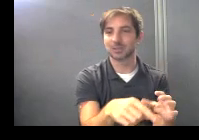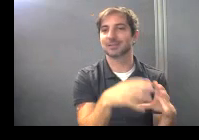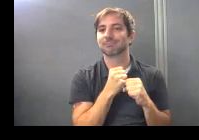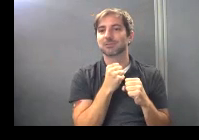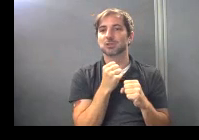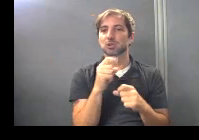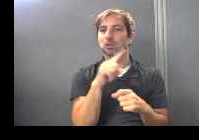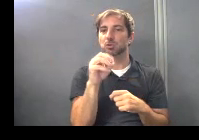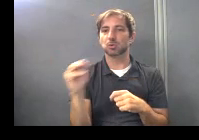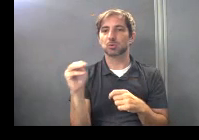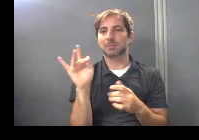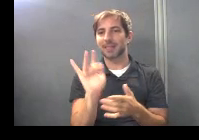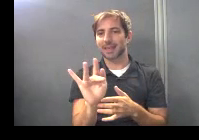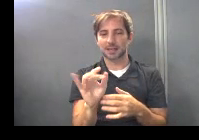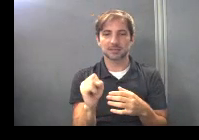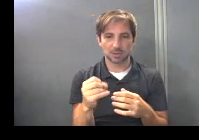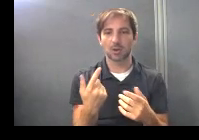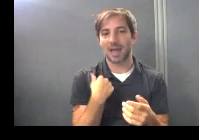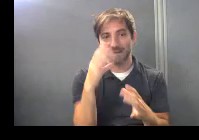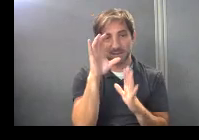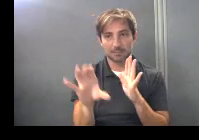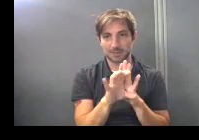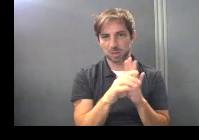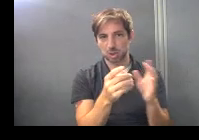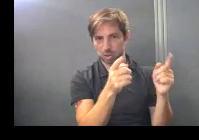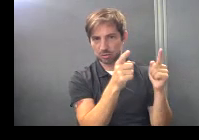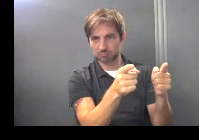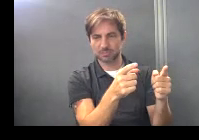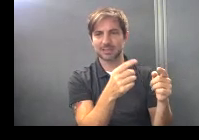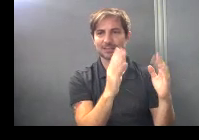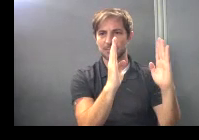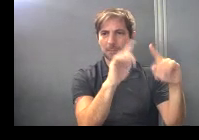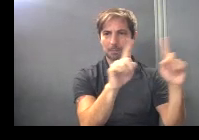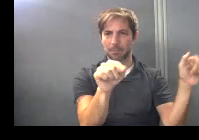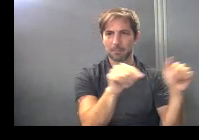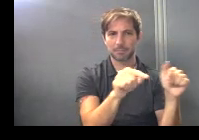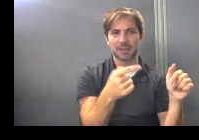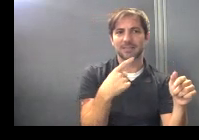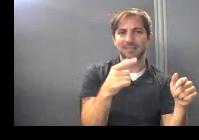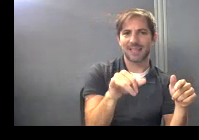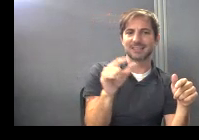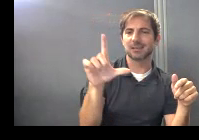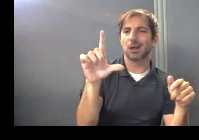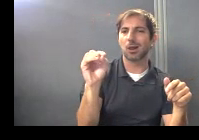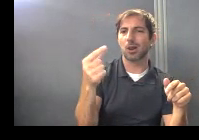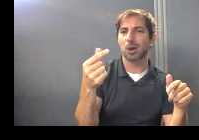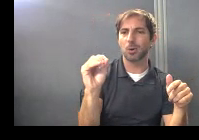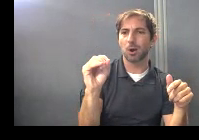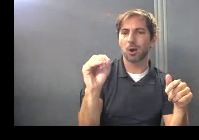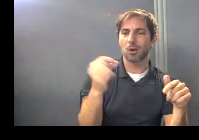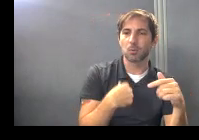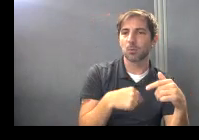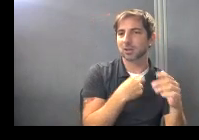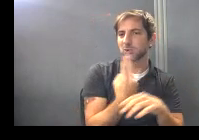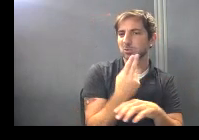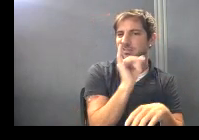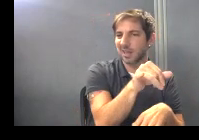THERE IS AN IMAGE ON THE SCREEN, A LOGO WE ARE USING FOR THE REST OF THE AARP FUNDS.